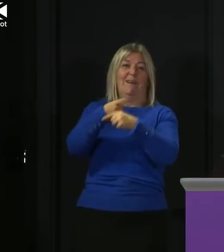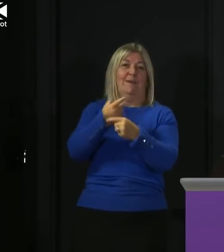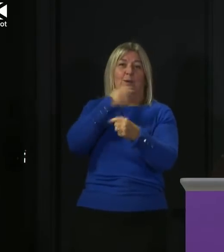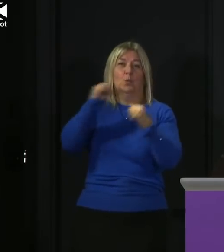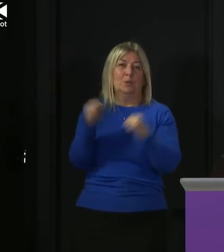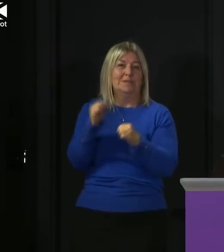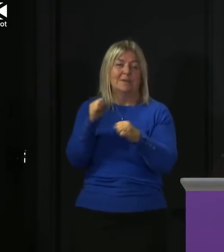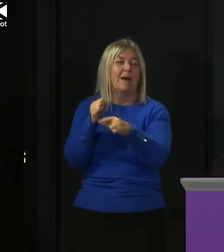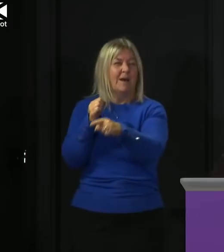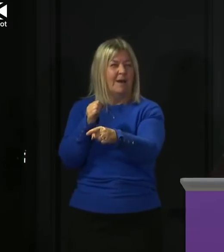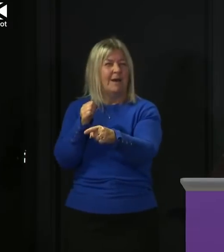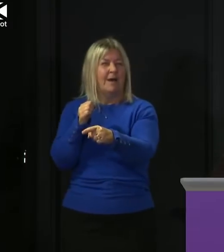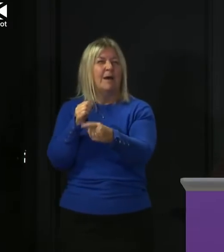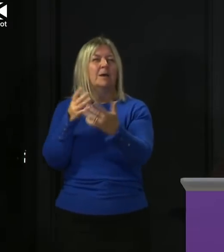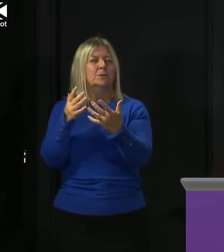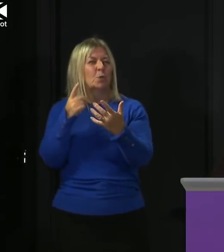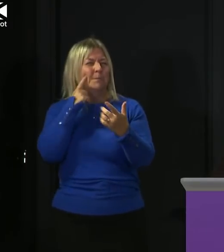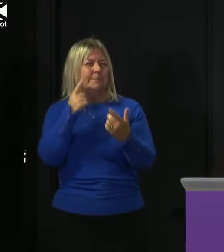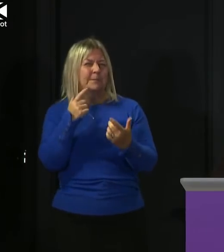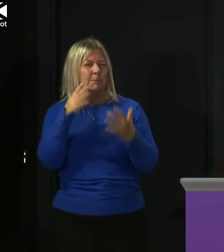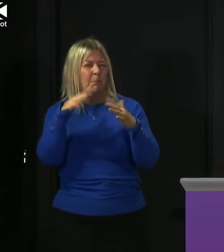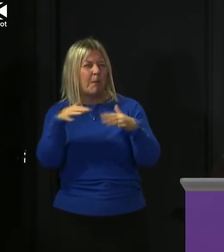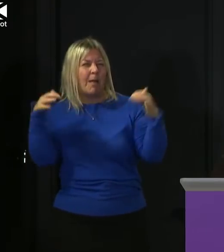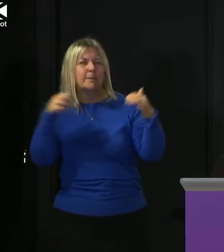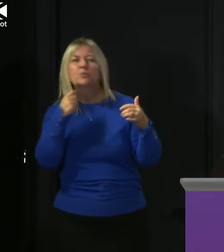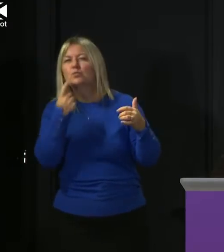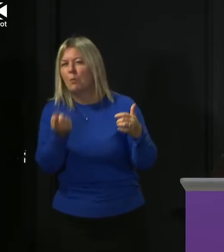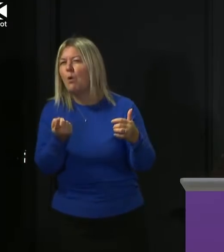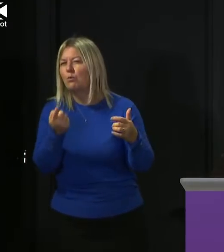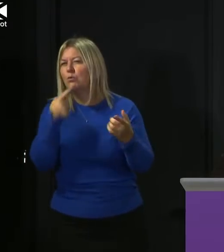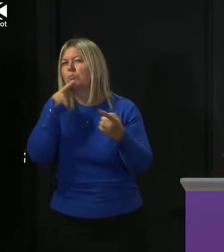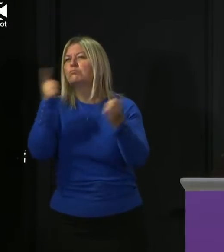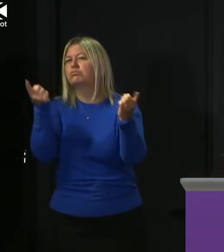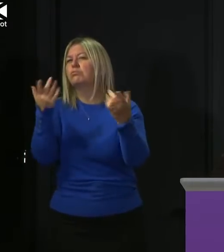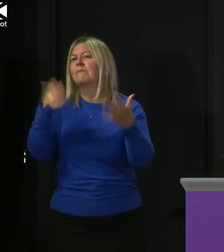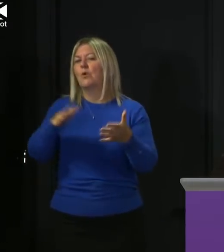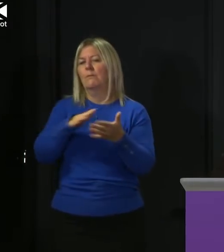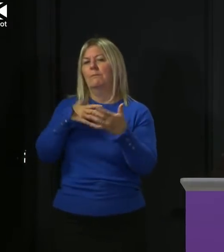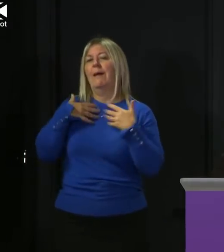think that statement in parliament may be tomorrow from the Health Secretary. We are trying to avoid